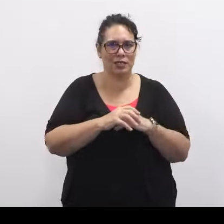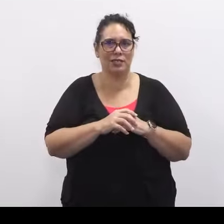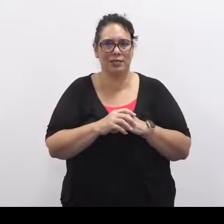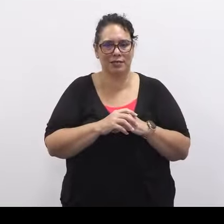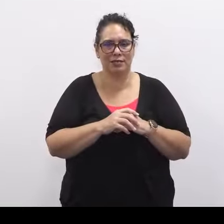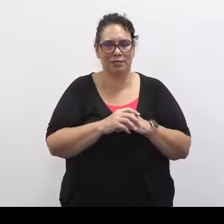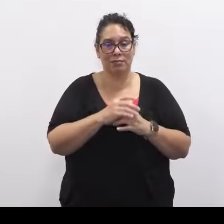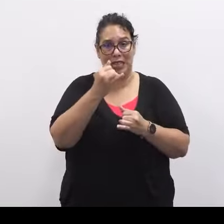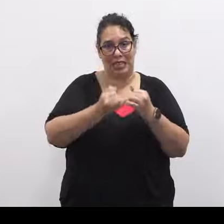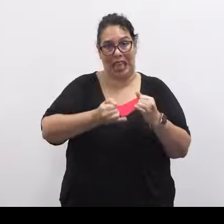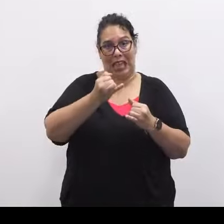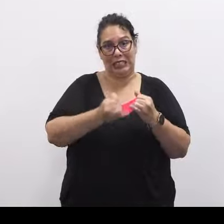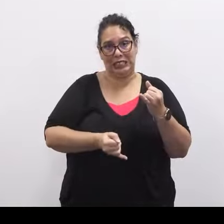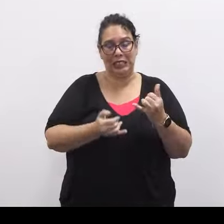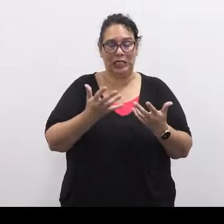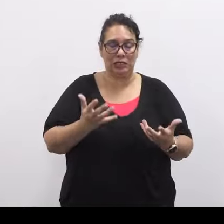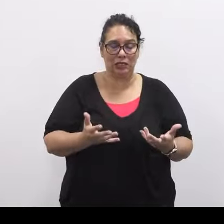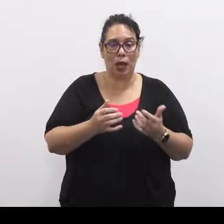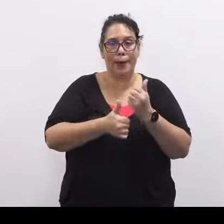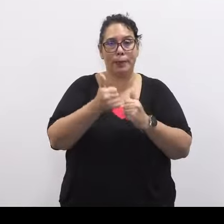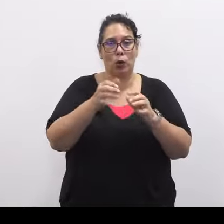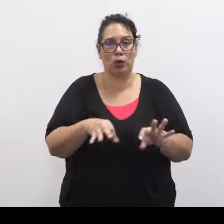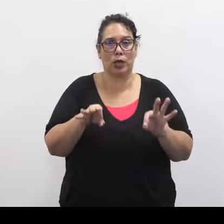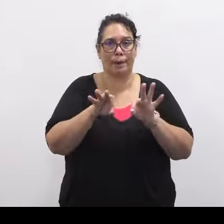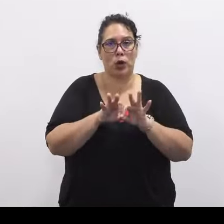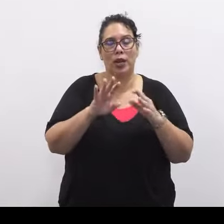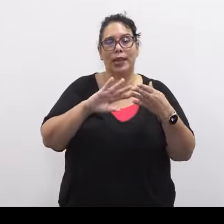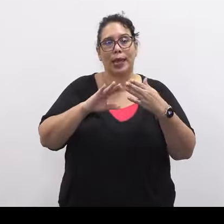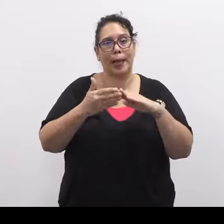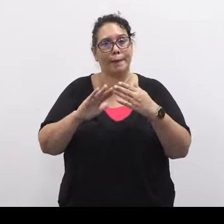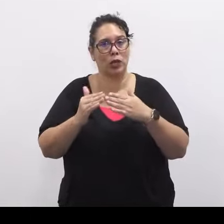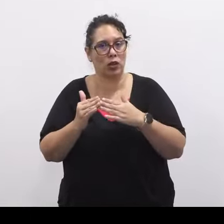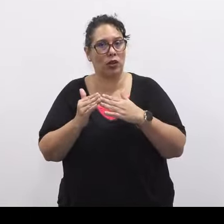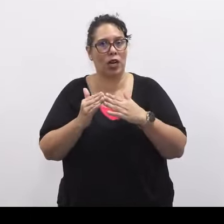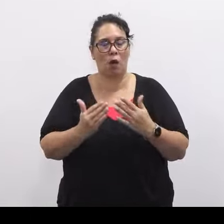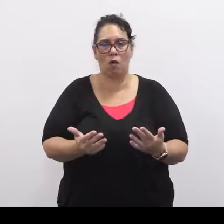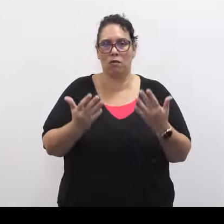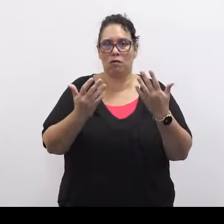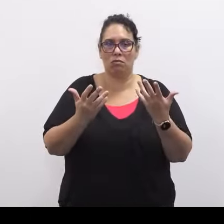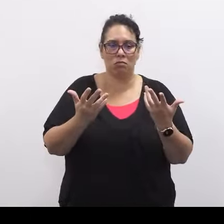Lastly, but probably most importantly, the community is overwhelmingly